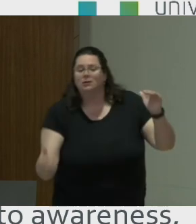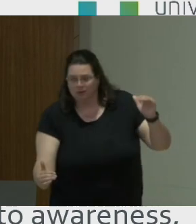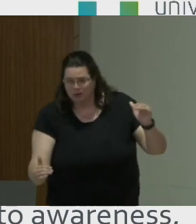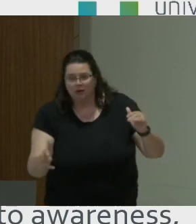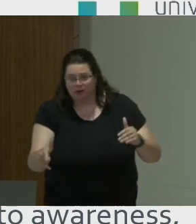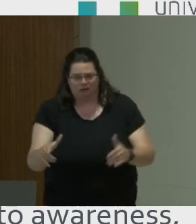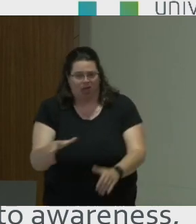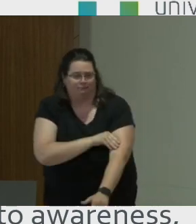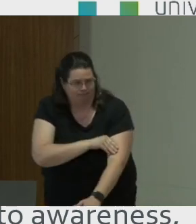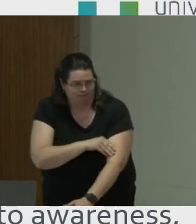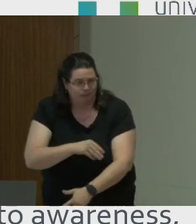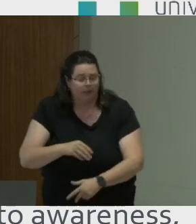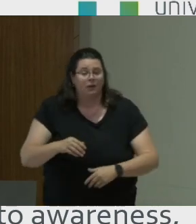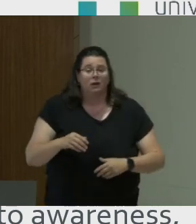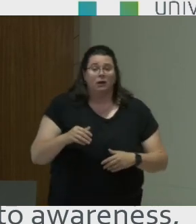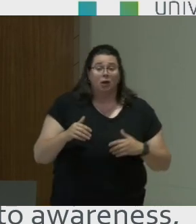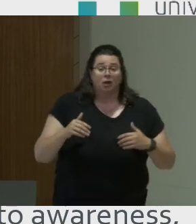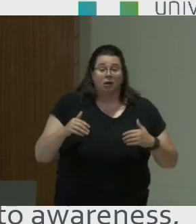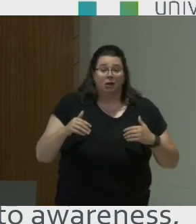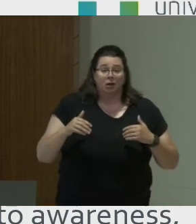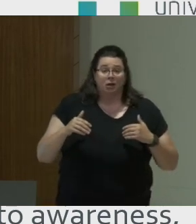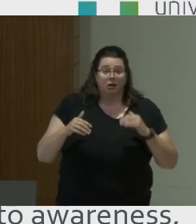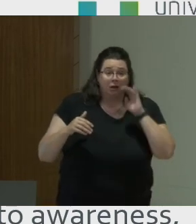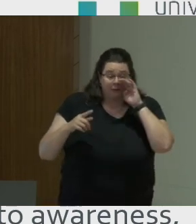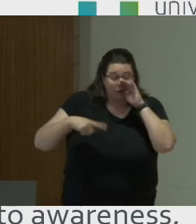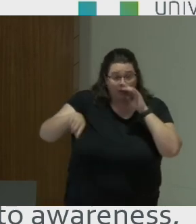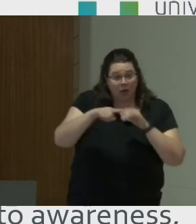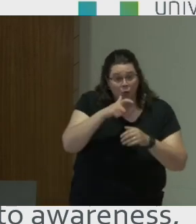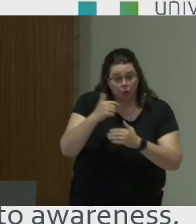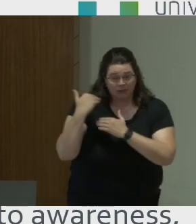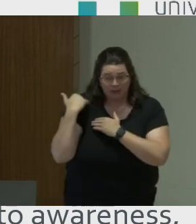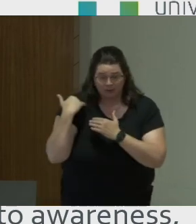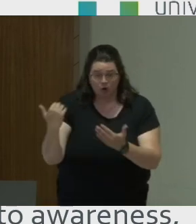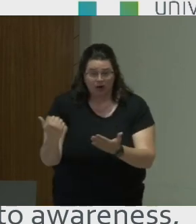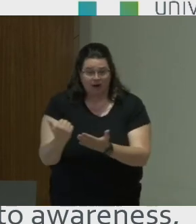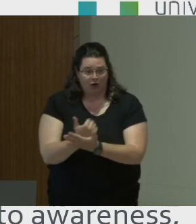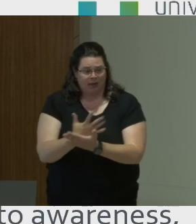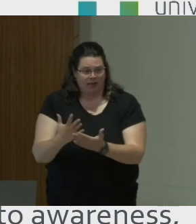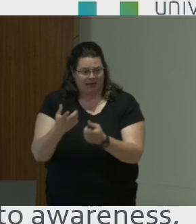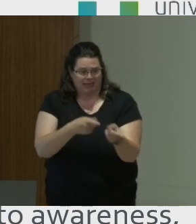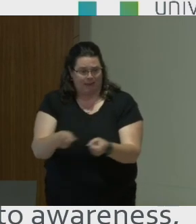are responsible for everything what is going on in the disabled field, because before that